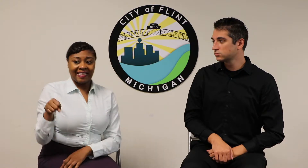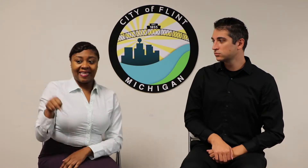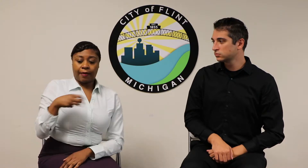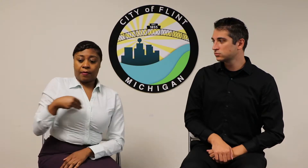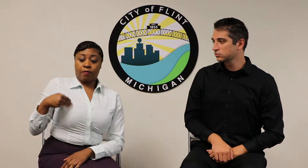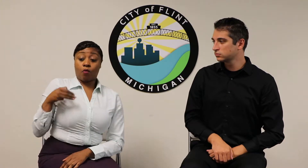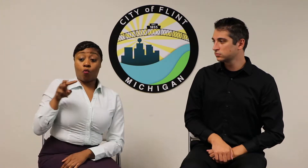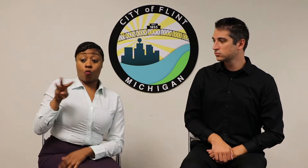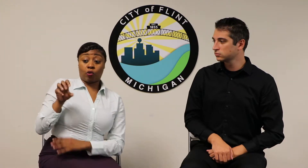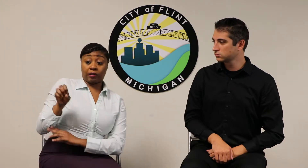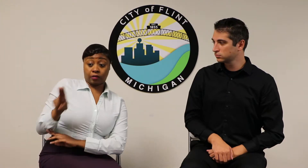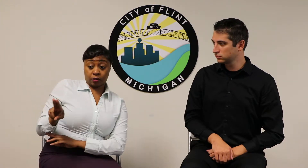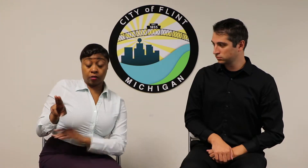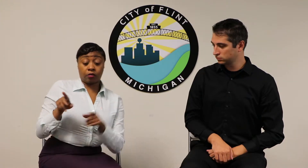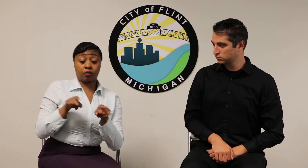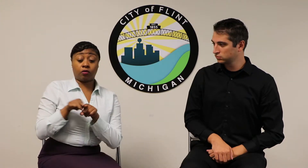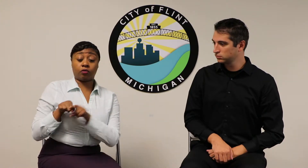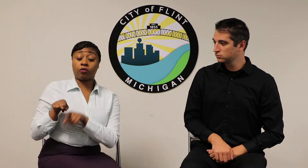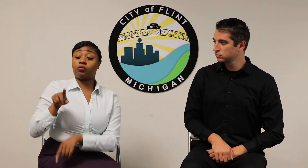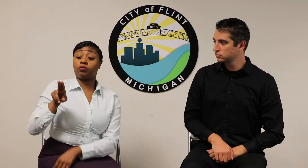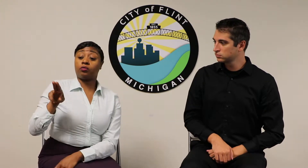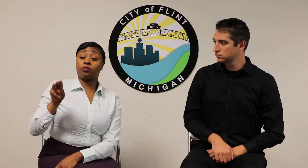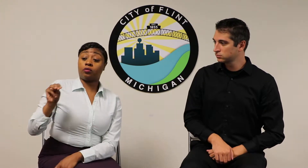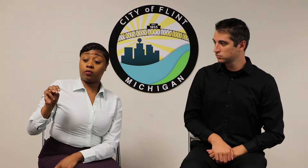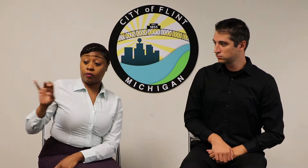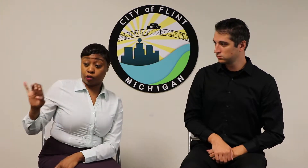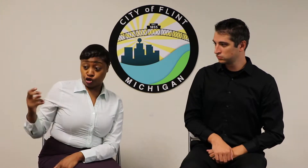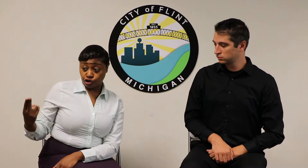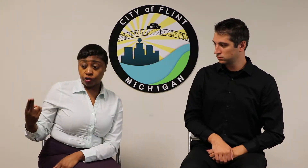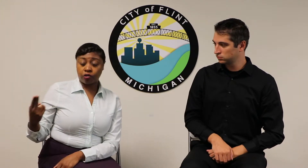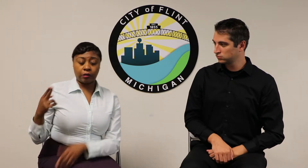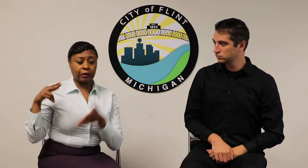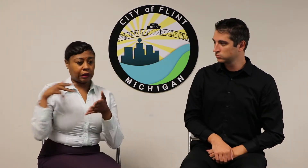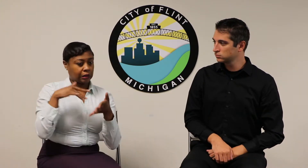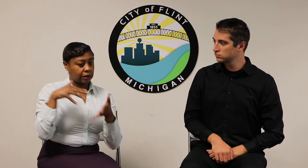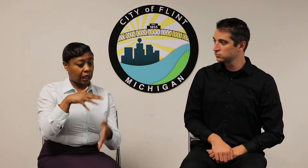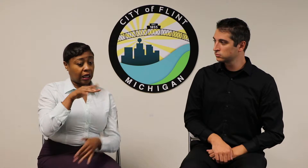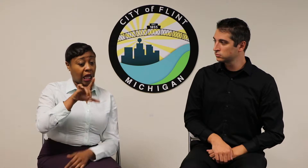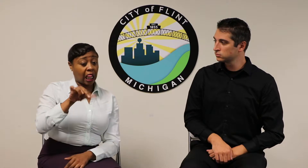Yes. We'll have members of Wayne State and University of Michigan who are doing the Legionella as